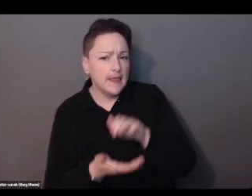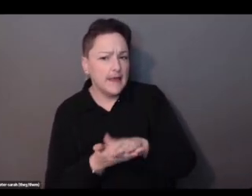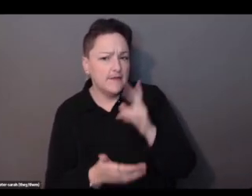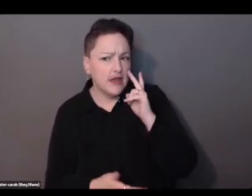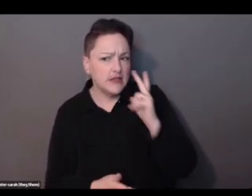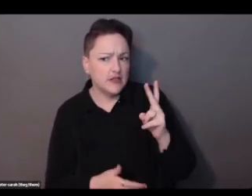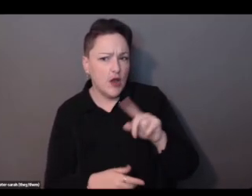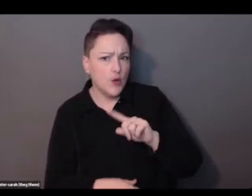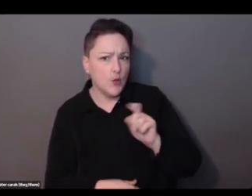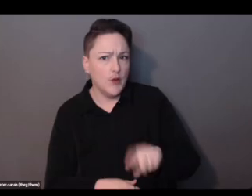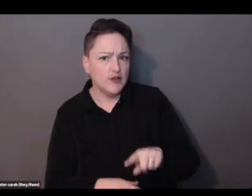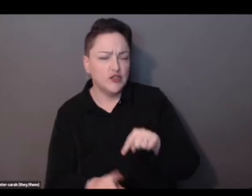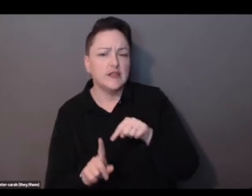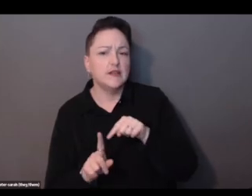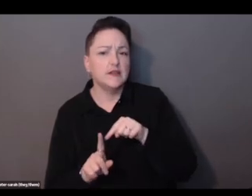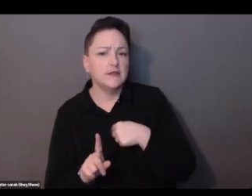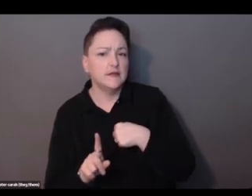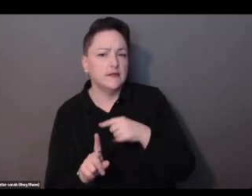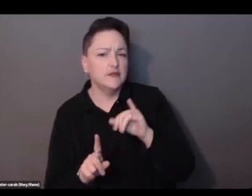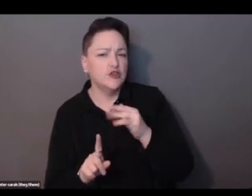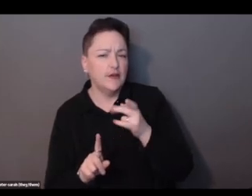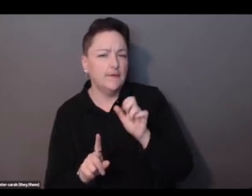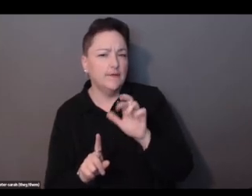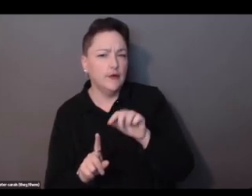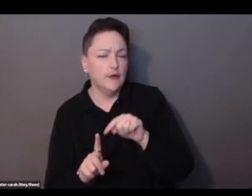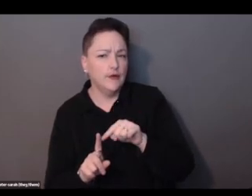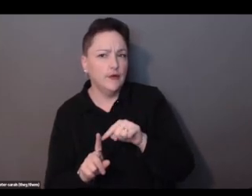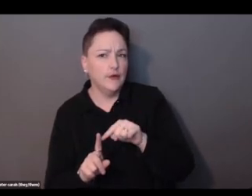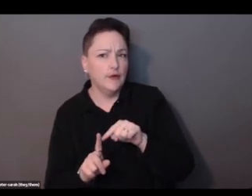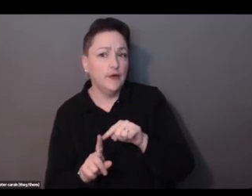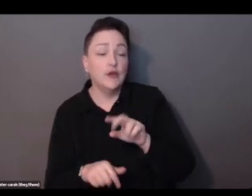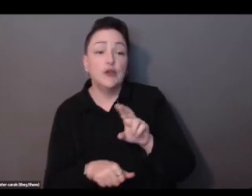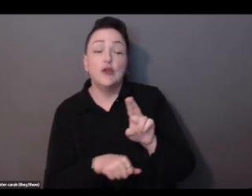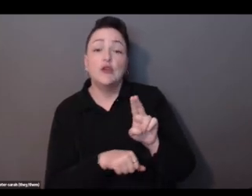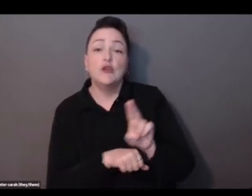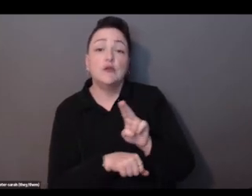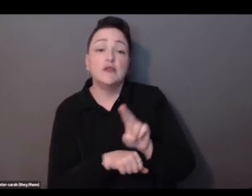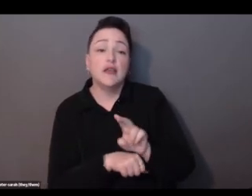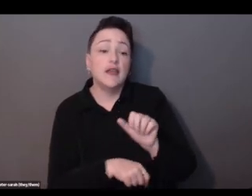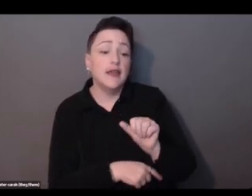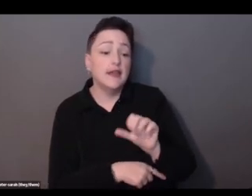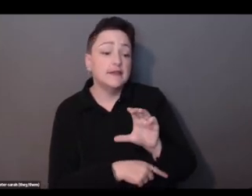utilize ACS 2021 data as opposed to other years.